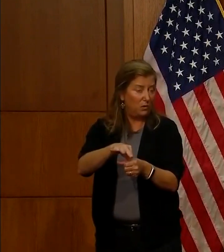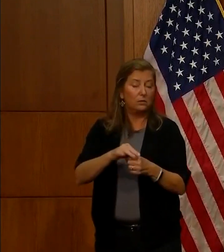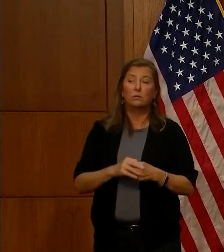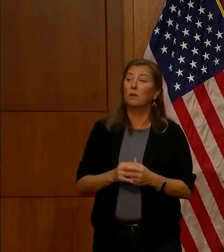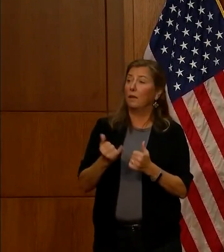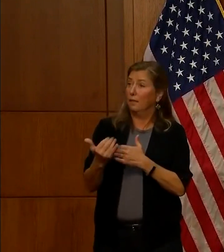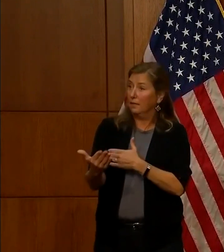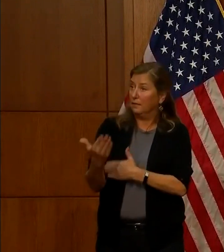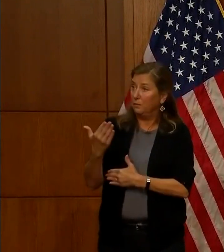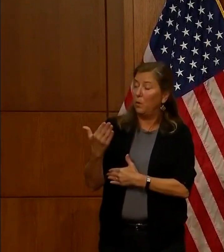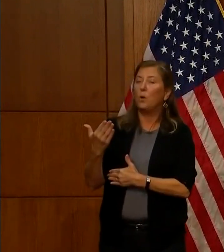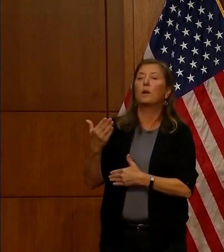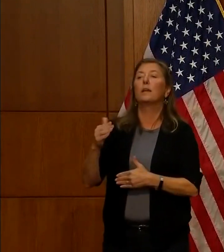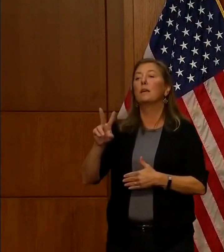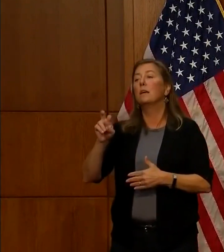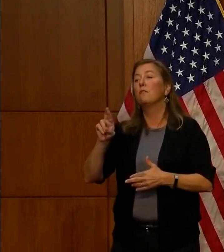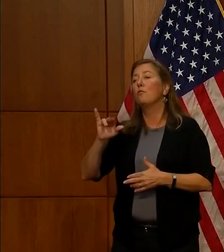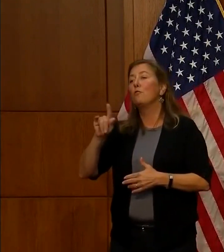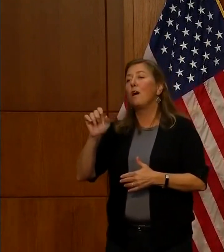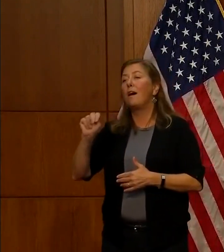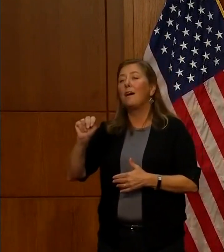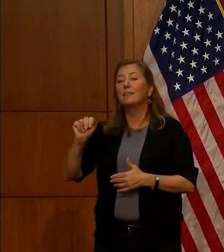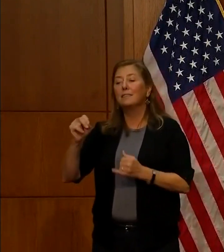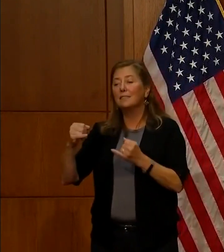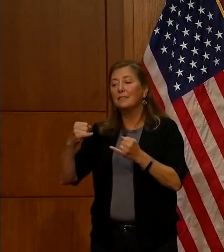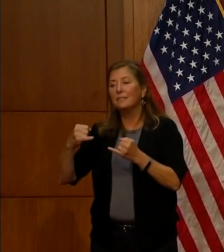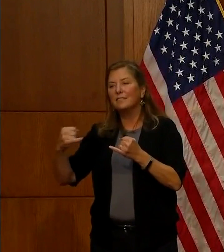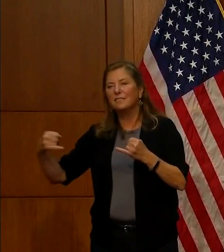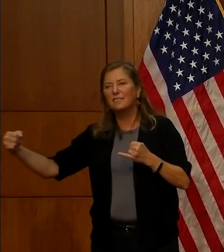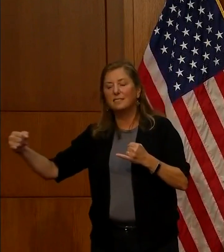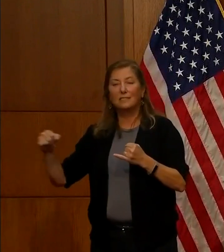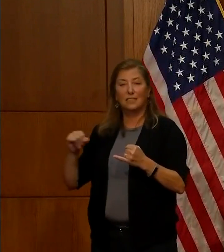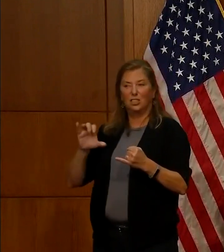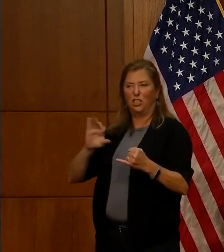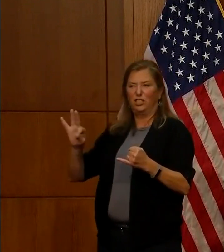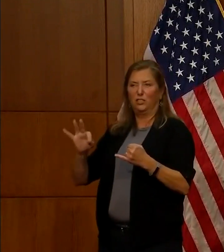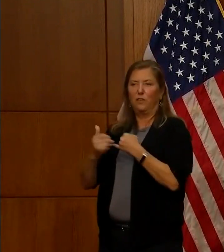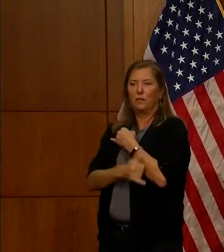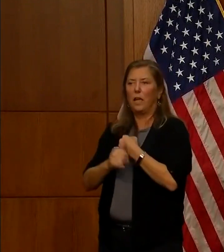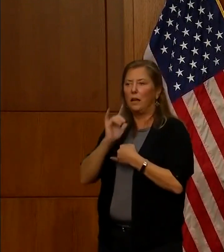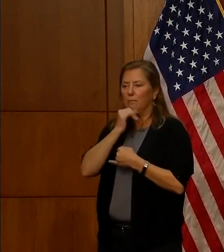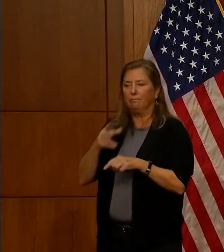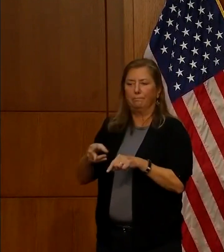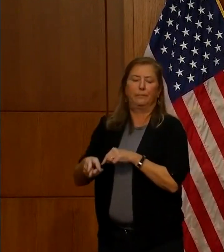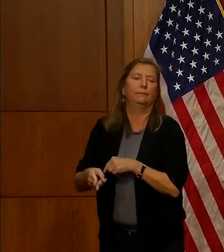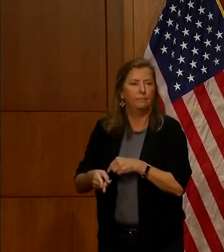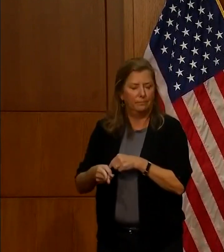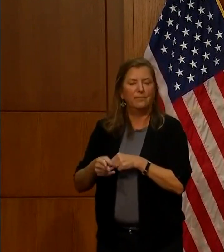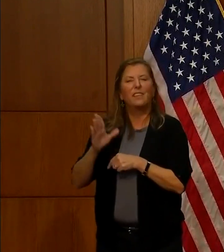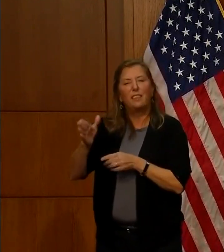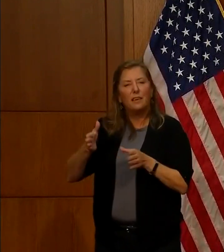TO REGISTER TO VOTE. THIS MORNING A VERIZON FIBER IN